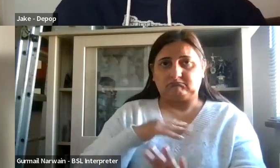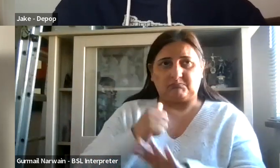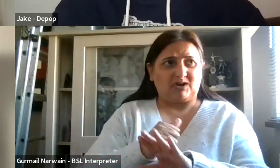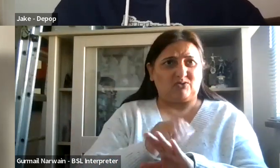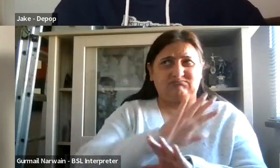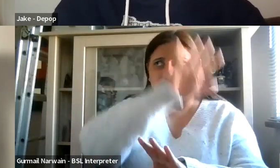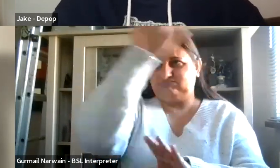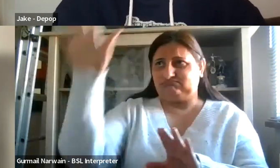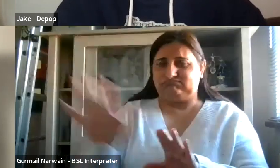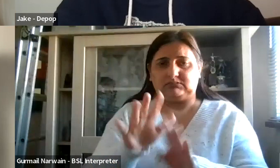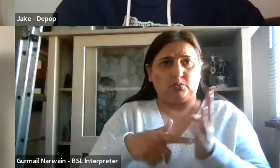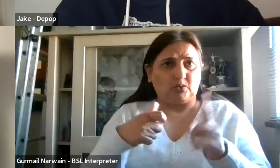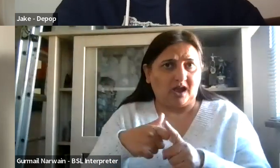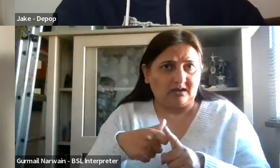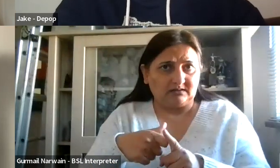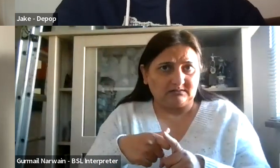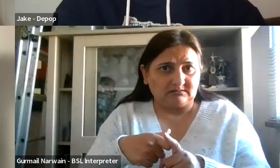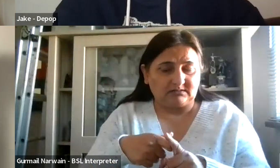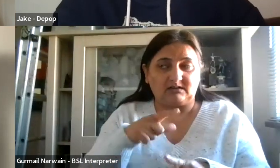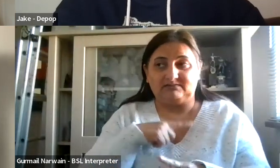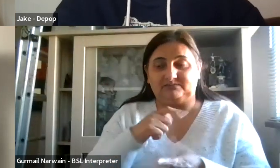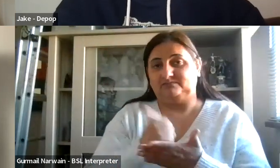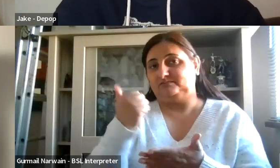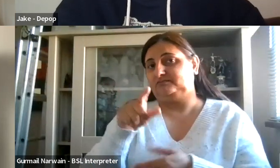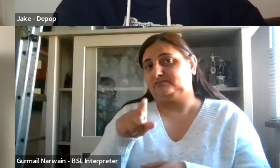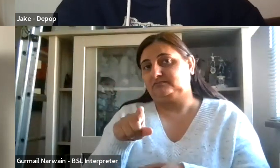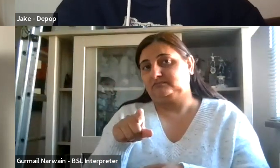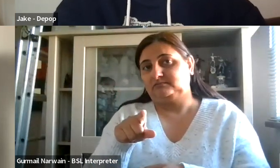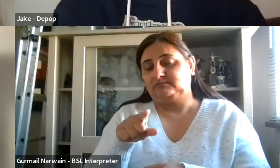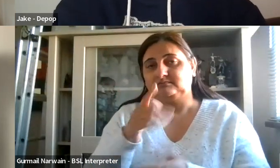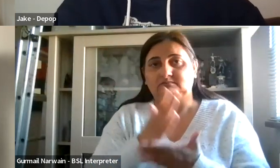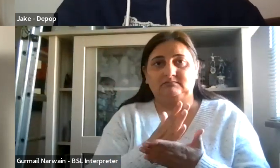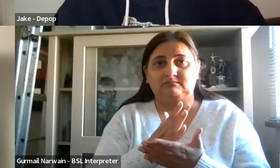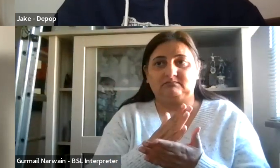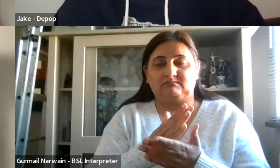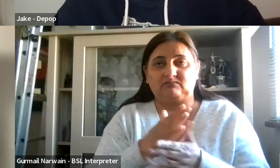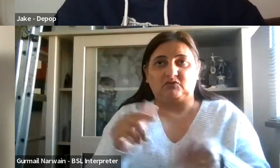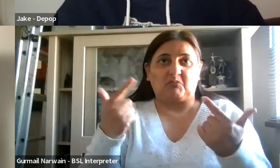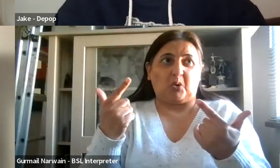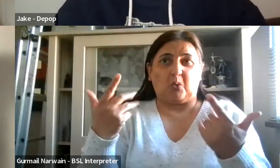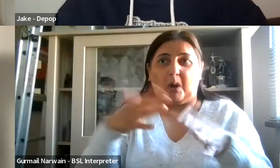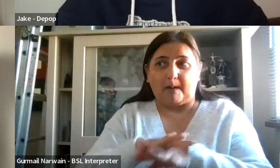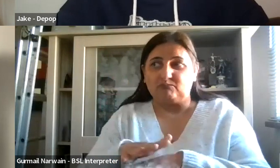Final one, is being boind based an detention essential -- being London based an essential. I think that's a really good thing about us being, you know, kind of remote or hybrid. First.